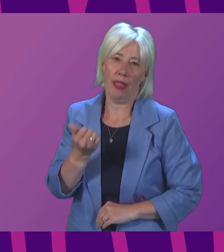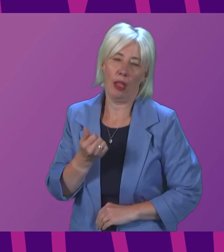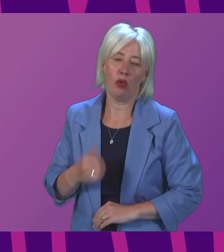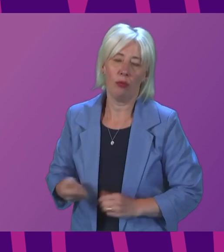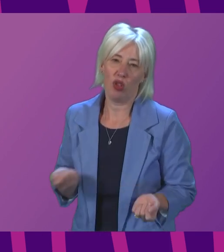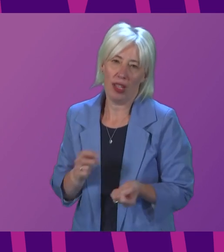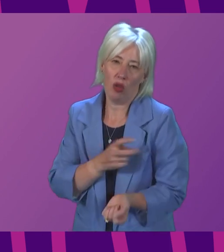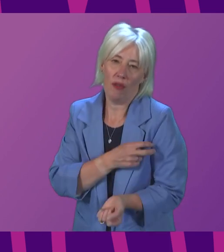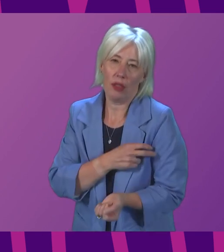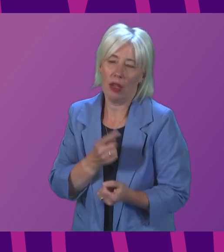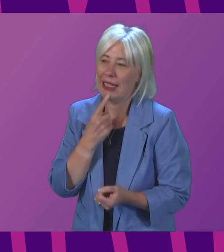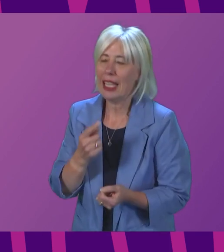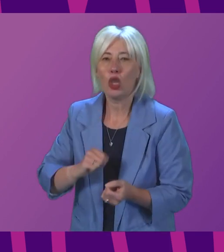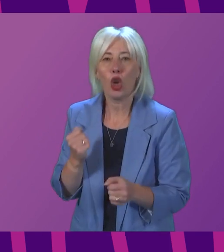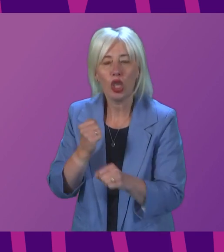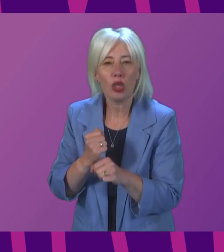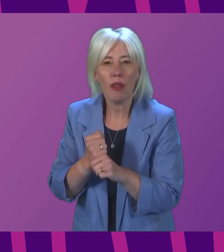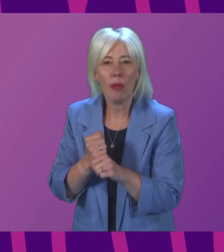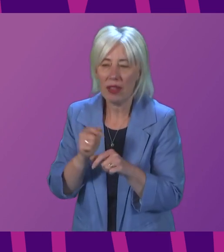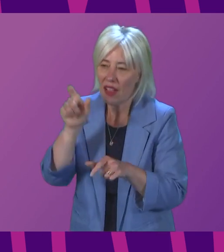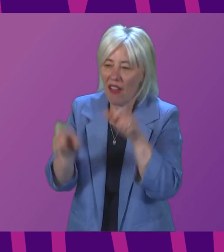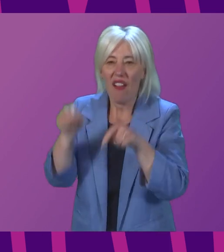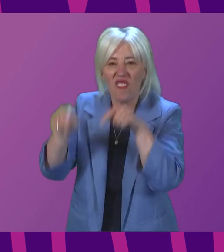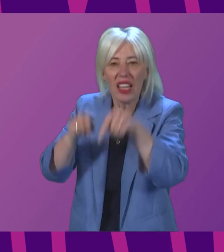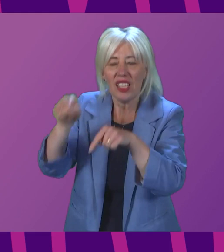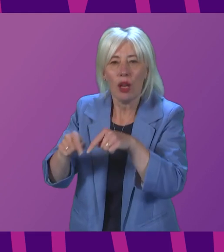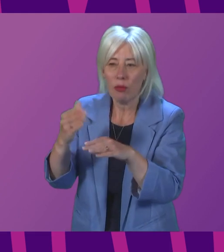We have already heard about the Scottish Government’s victims task force report, which highlights